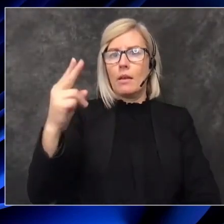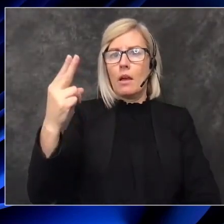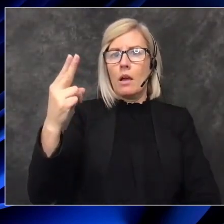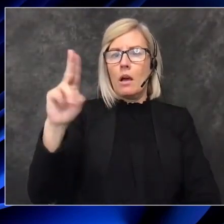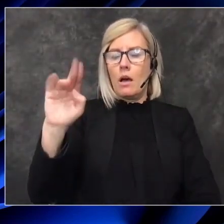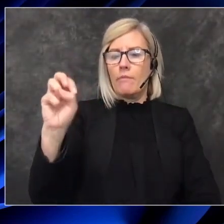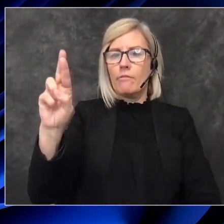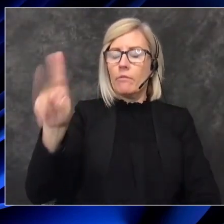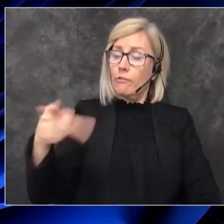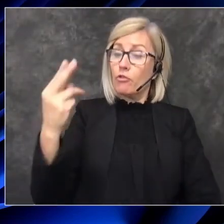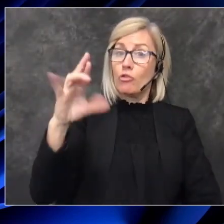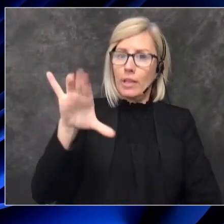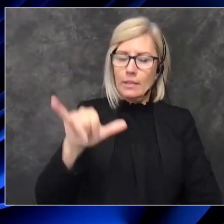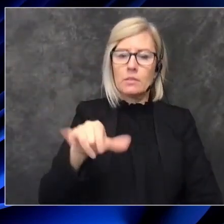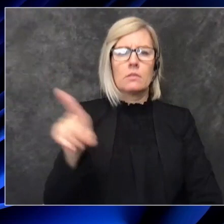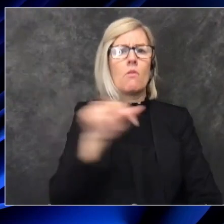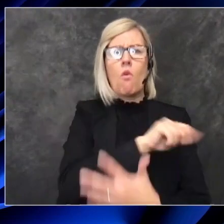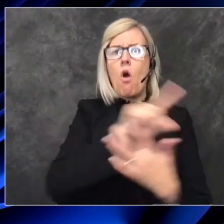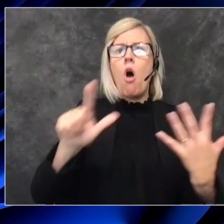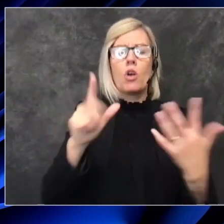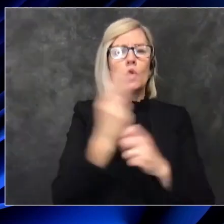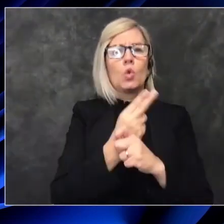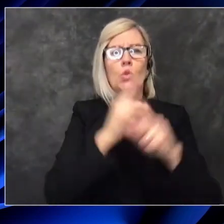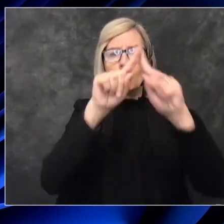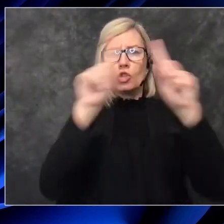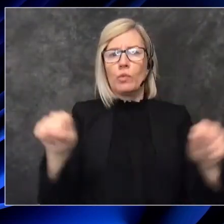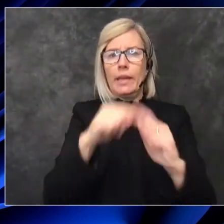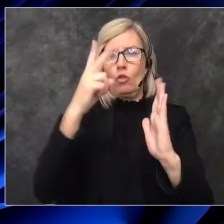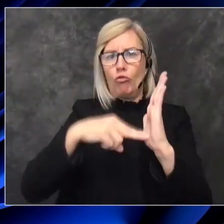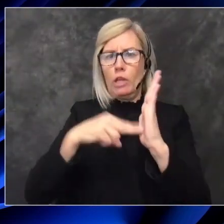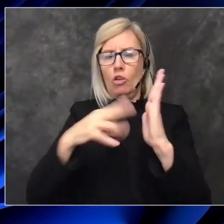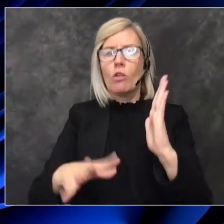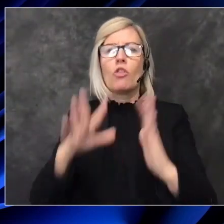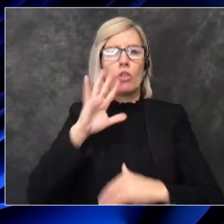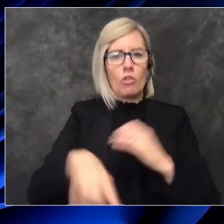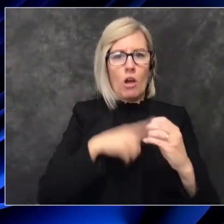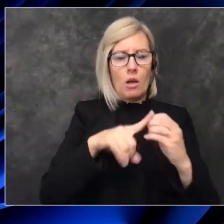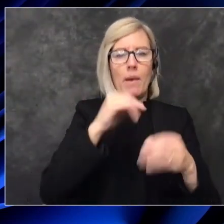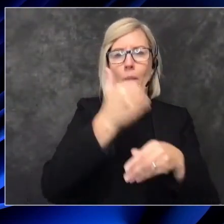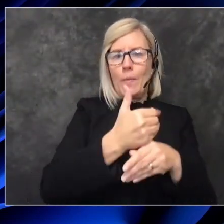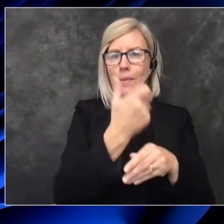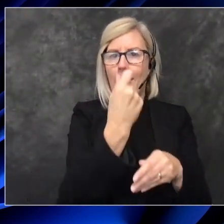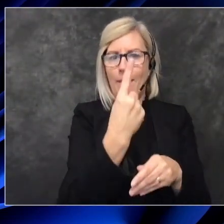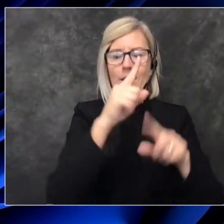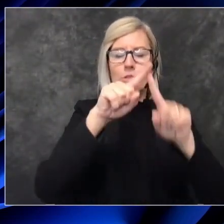users who are going to talk about using a screen reader on Windows 11, so that's going to be an exciting one.